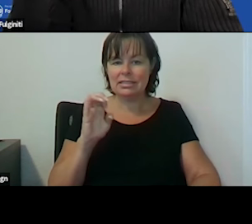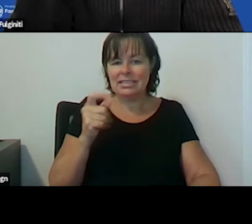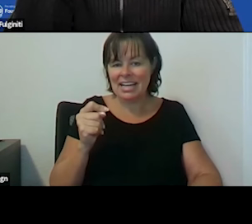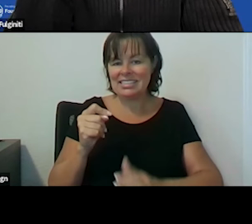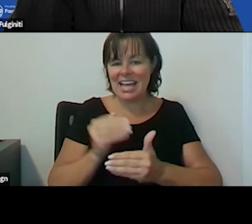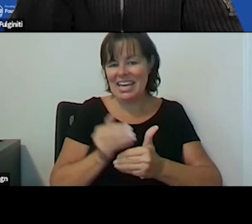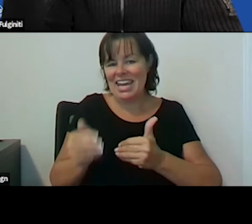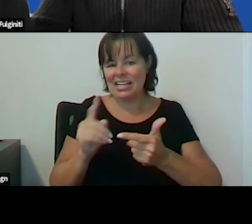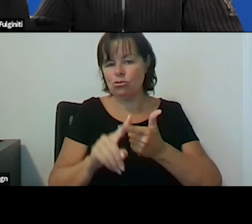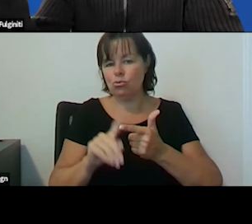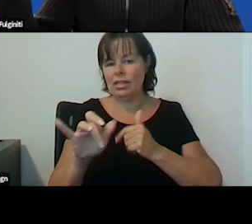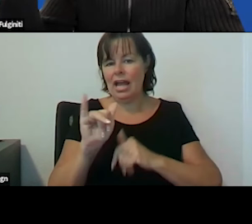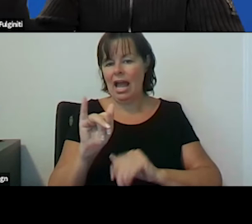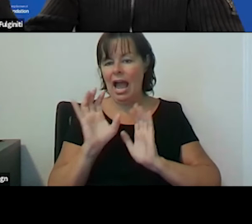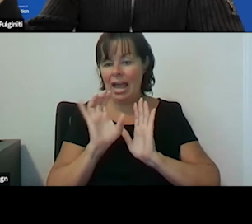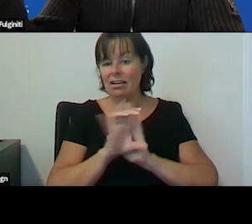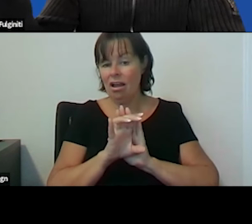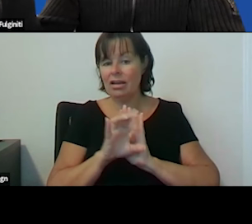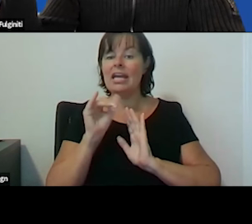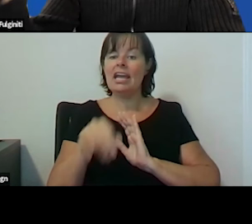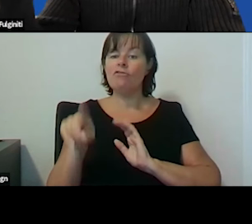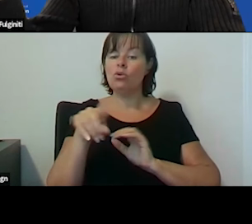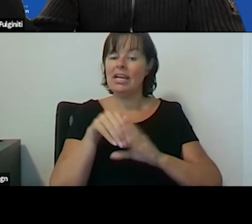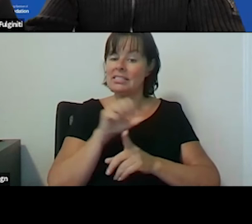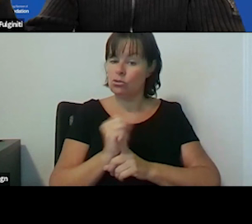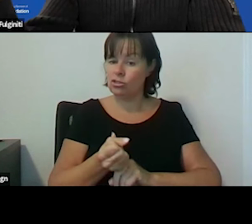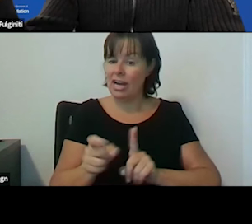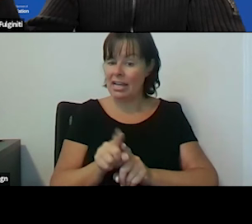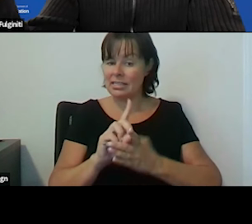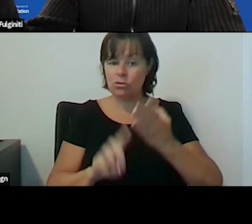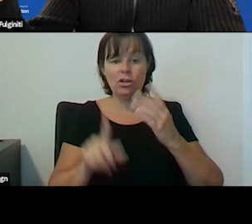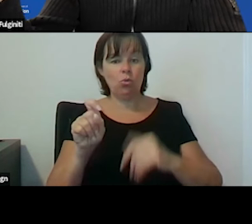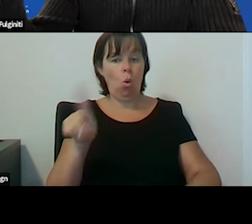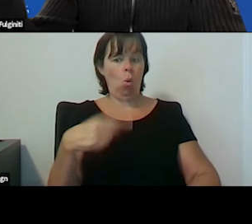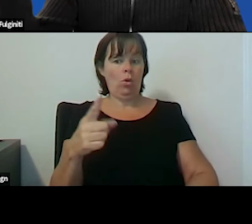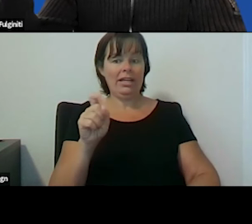if you if you're in a situation as a designer and you need to just use the icon you need to